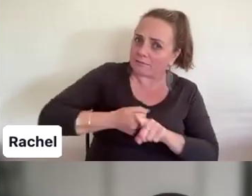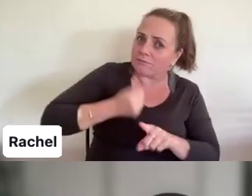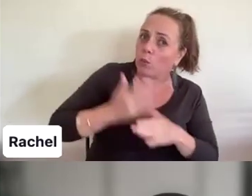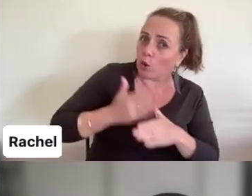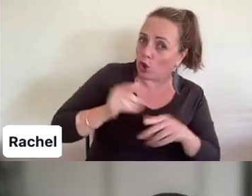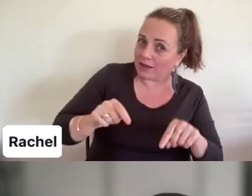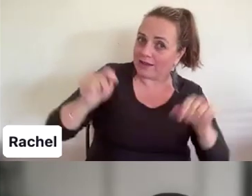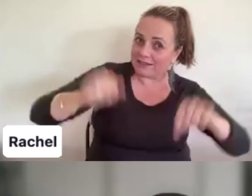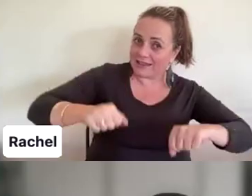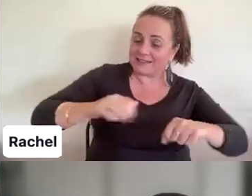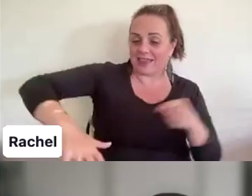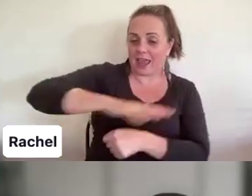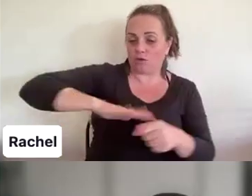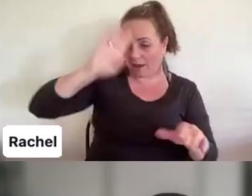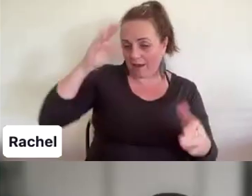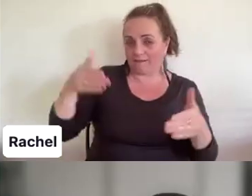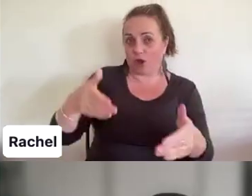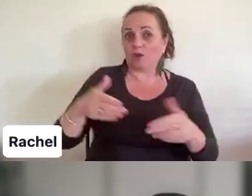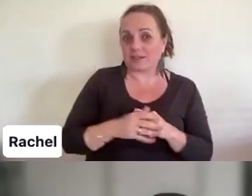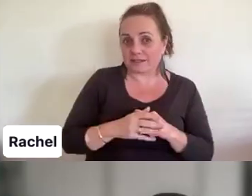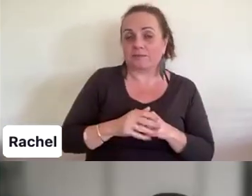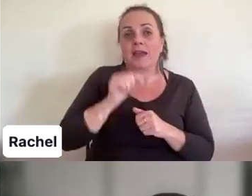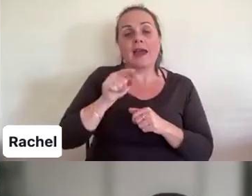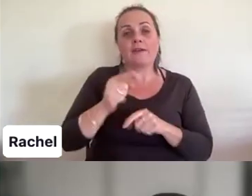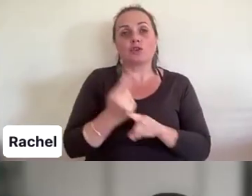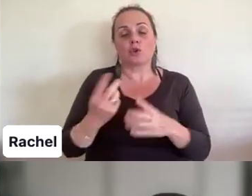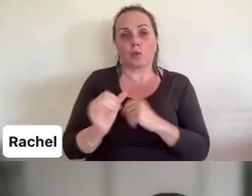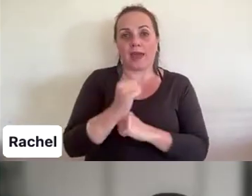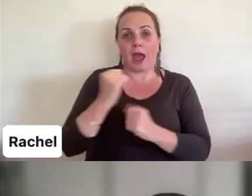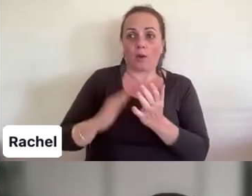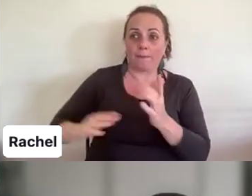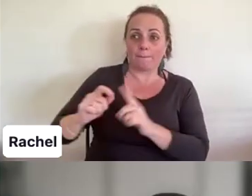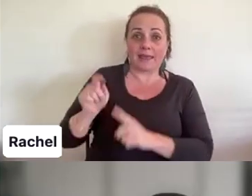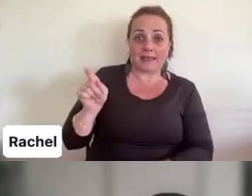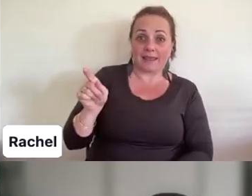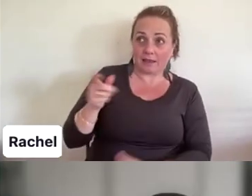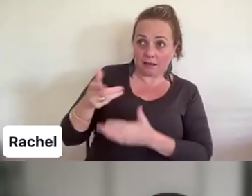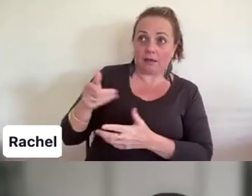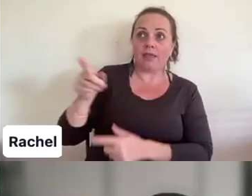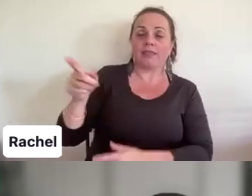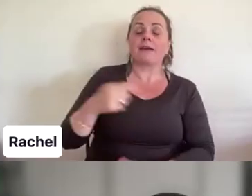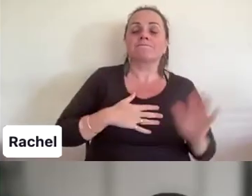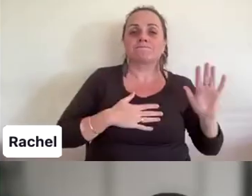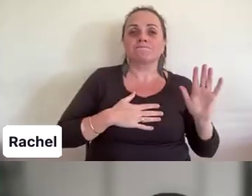when you talk to our members of parliament, they will actually admit, maybe privately, that that's